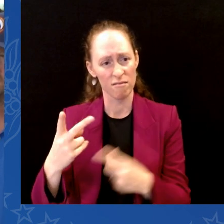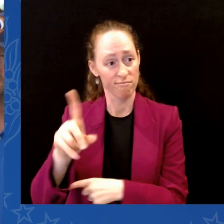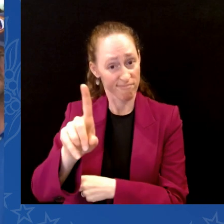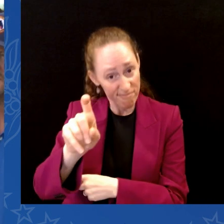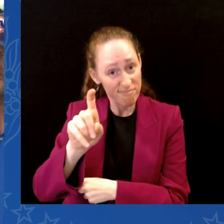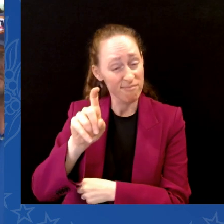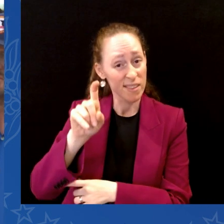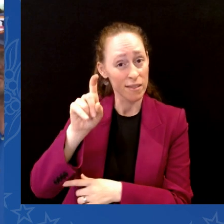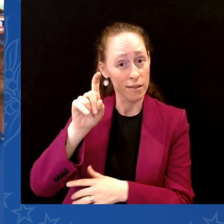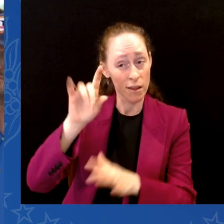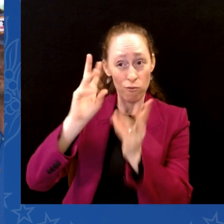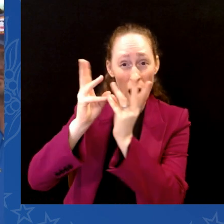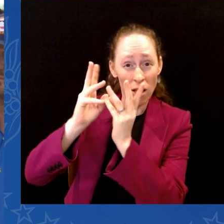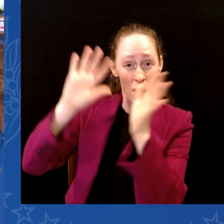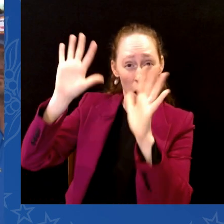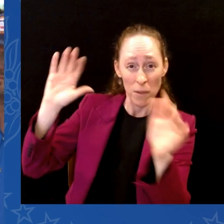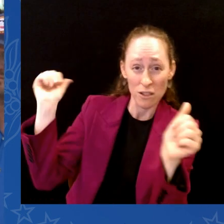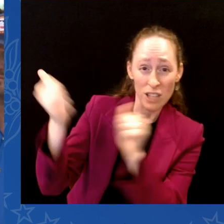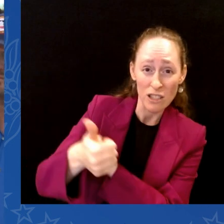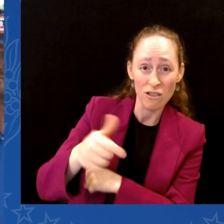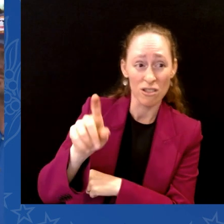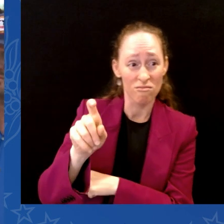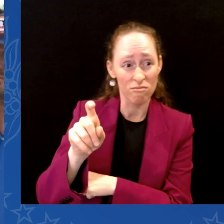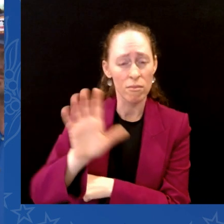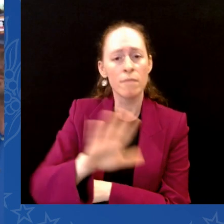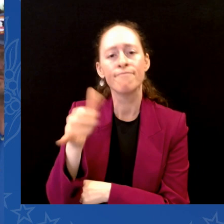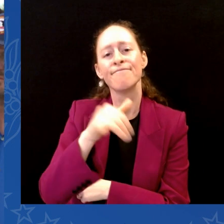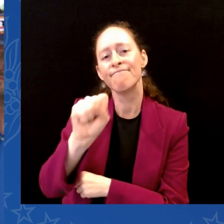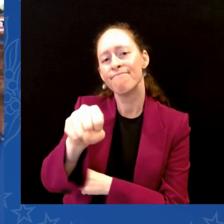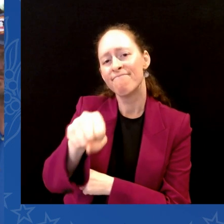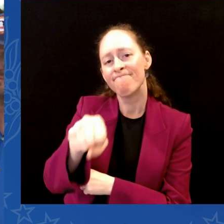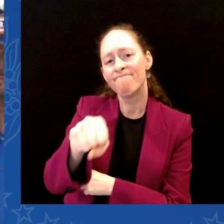Jill and I have had you all in our prayers, and I mean that sincerely.